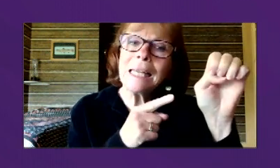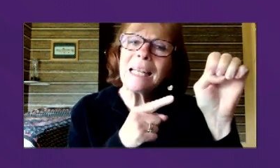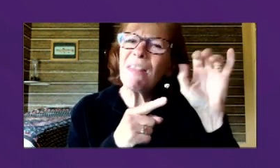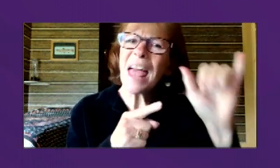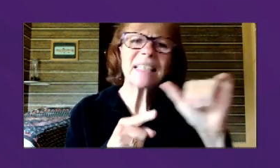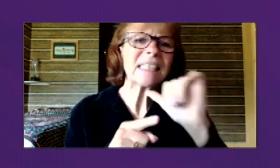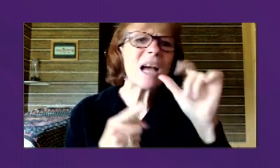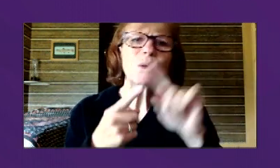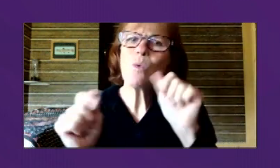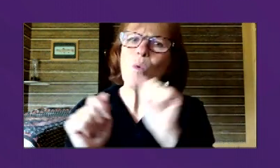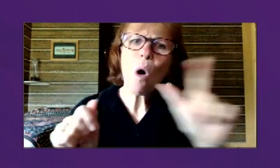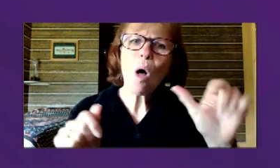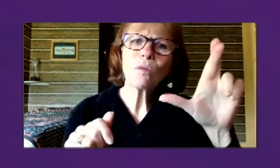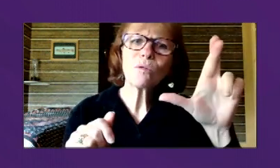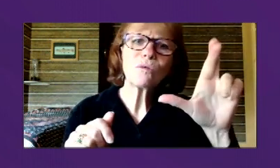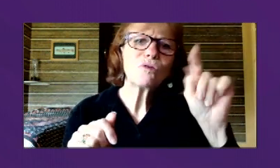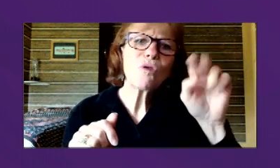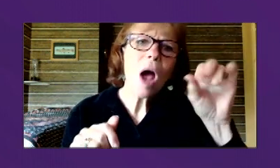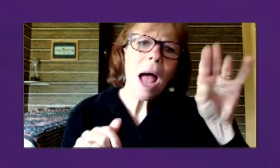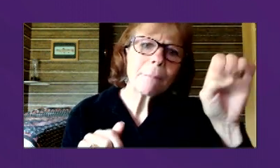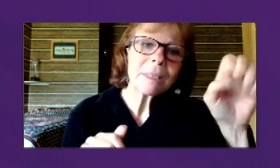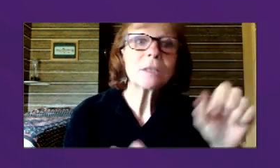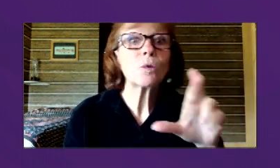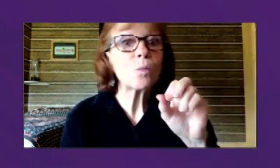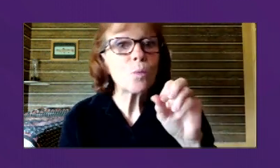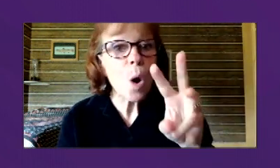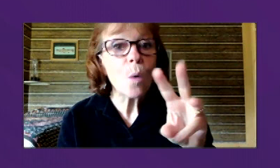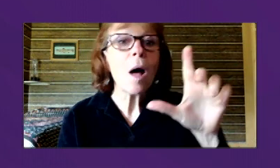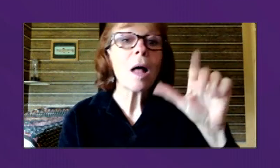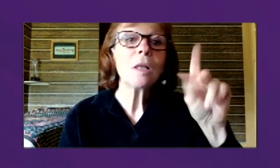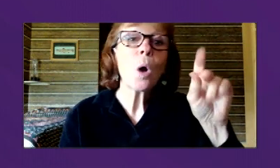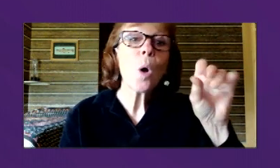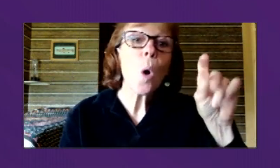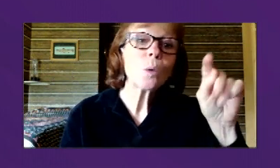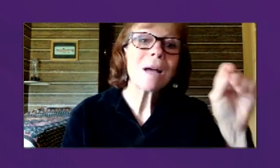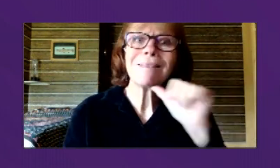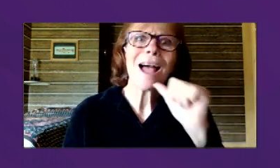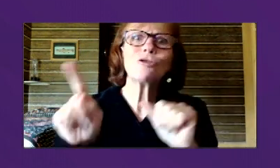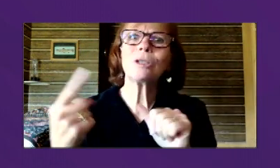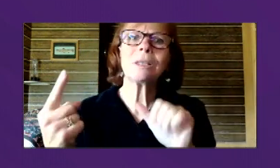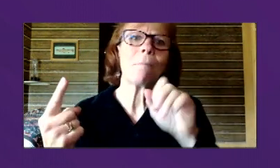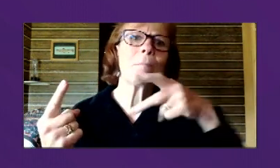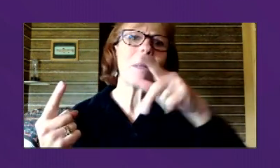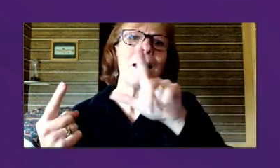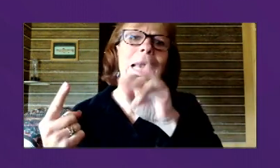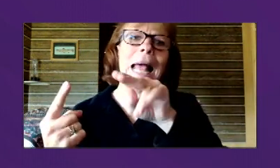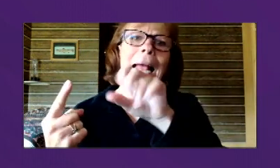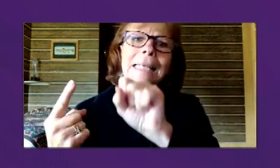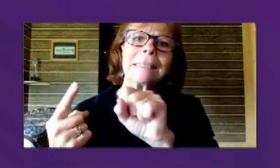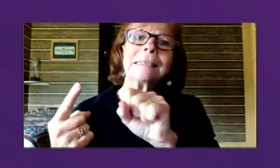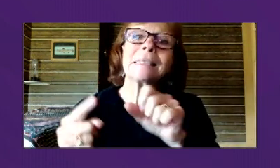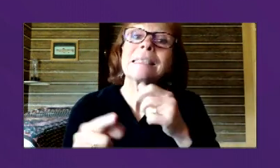such as Crow or Lakota, not just Plains Indians. Because even within these two tribes I just listed